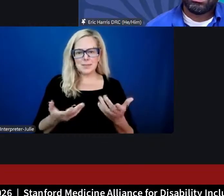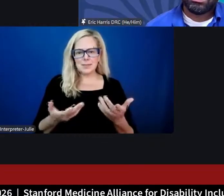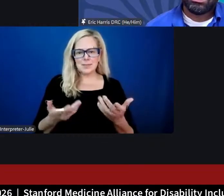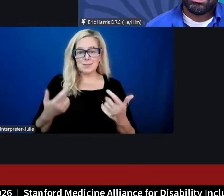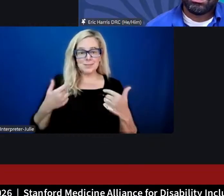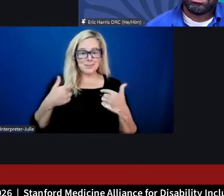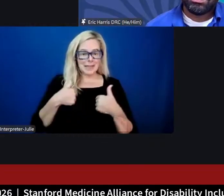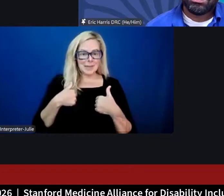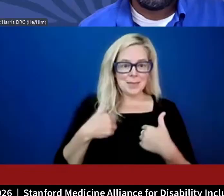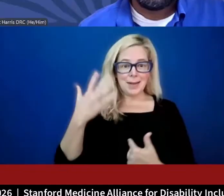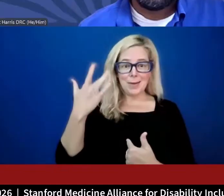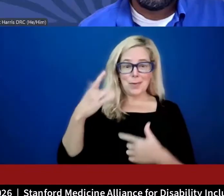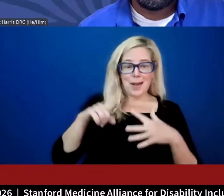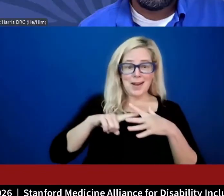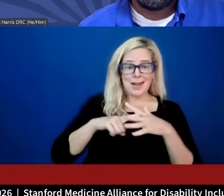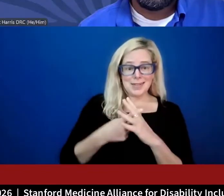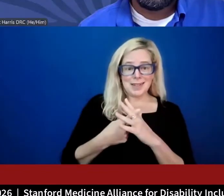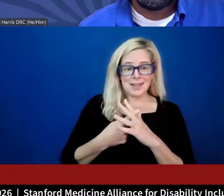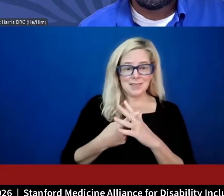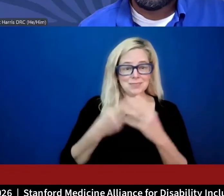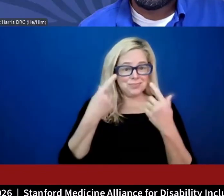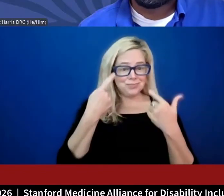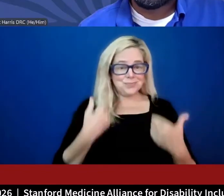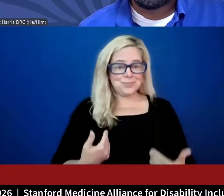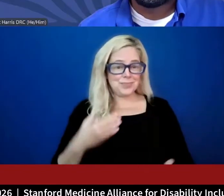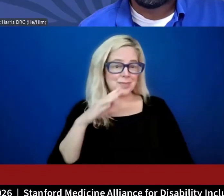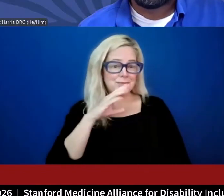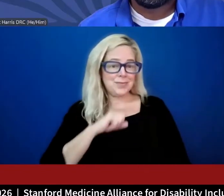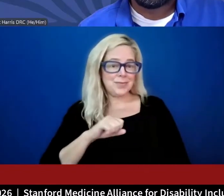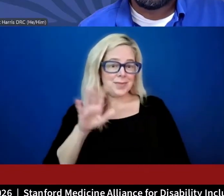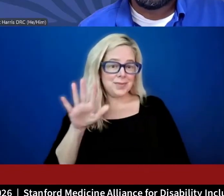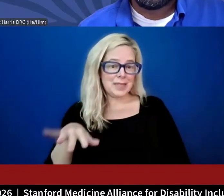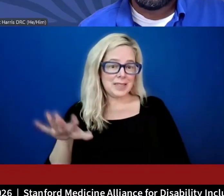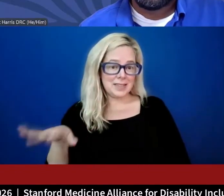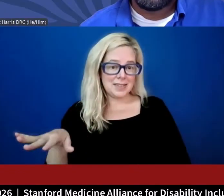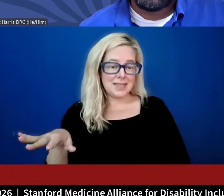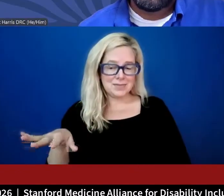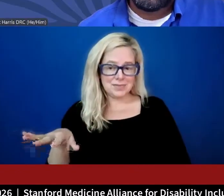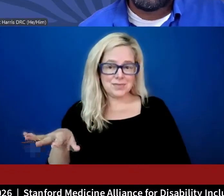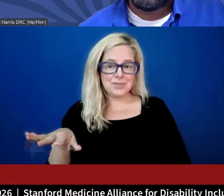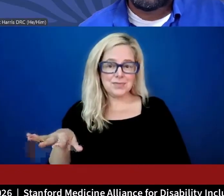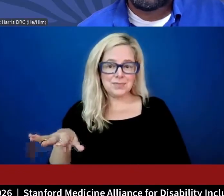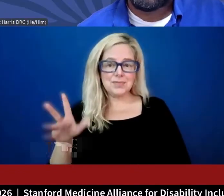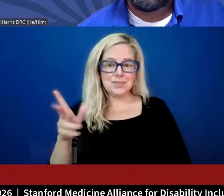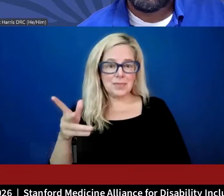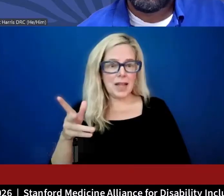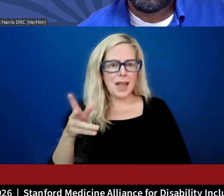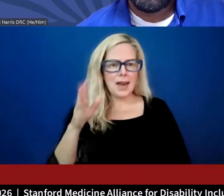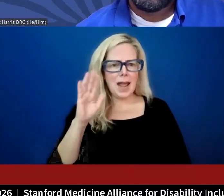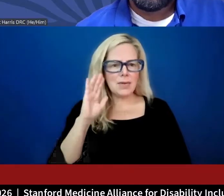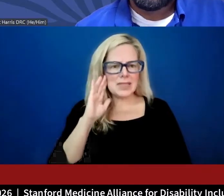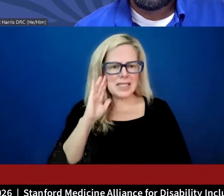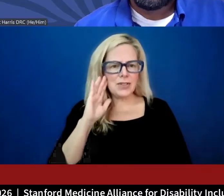I'm 55 years old. I was hearing from disabled students who are gradu- who are undergraduates